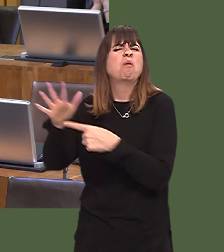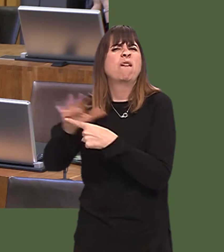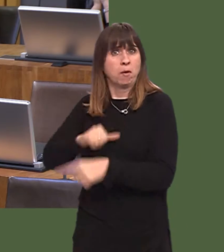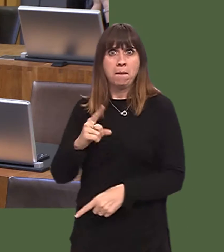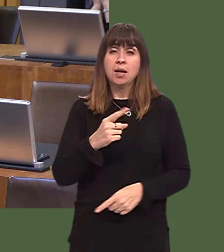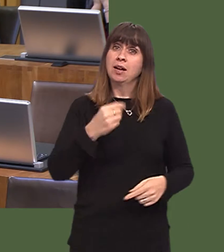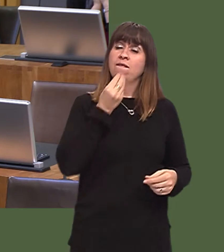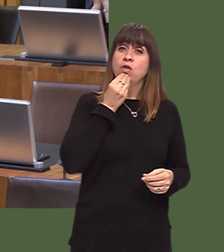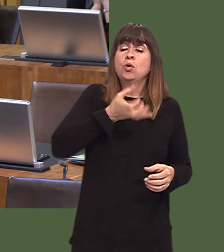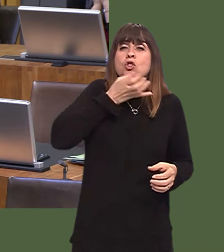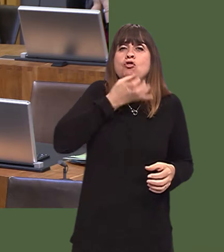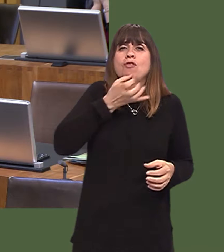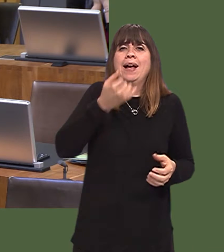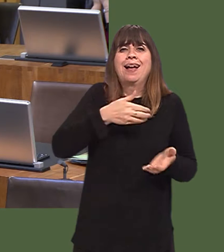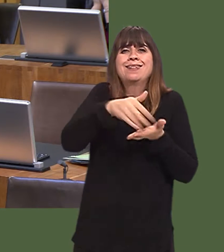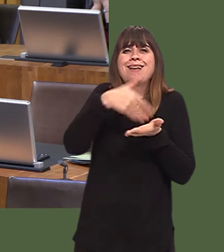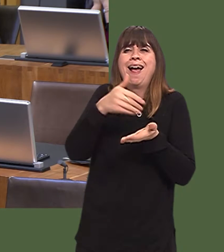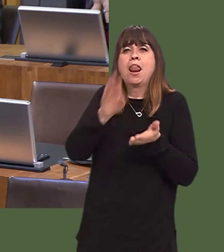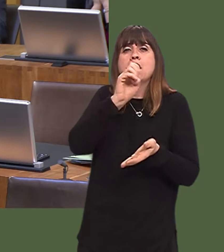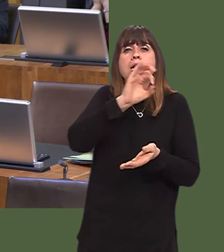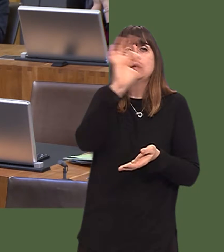cent of our food and drink exports go to the European market.